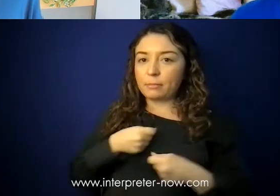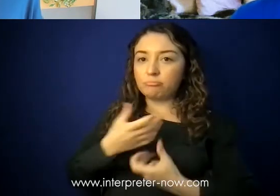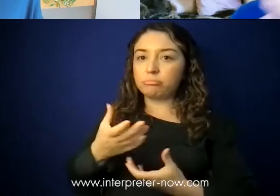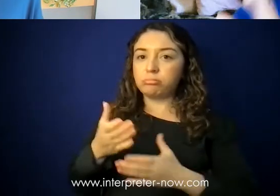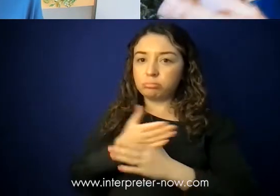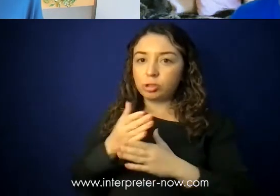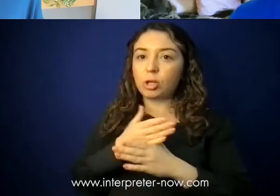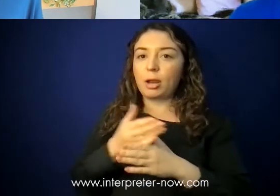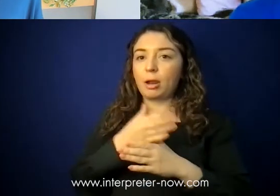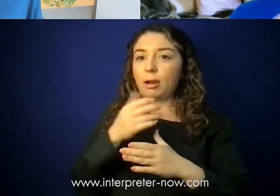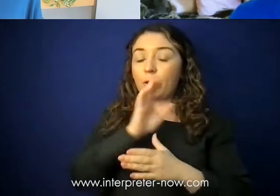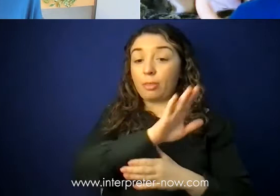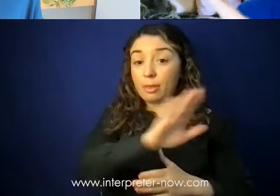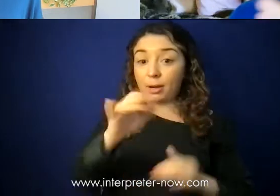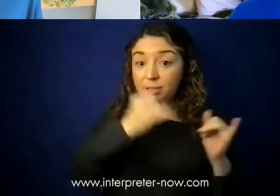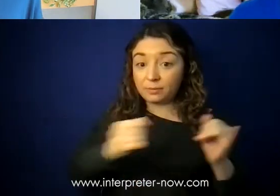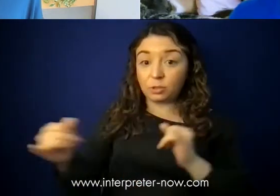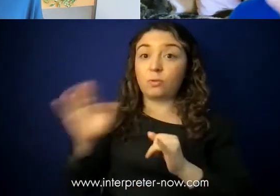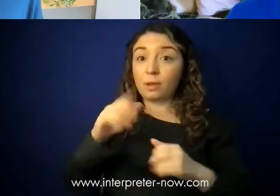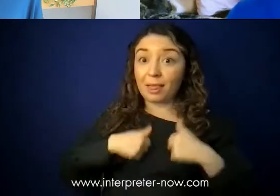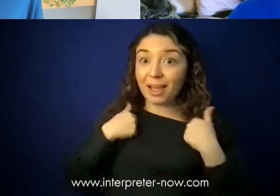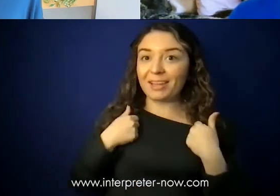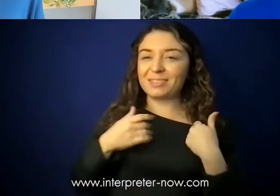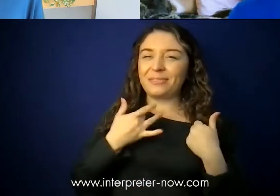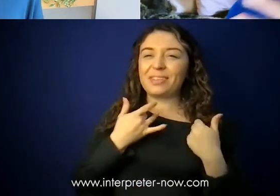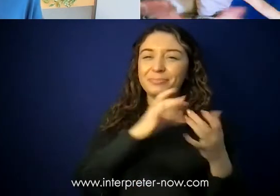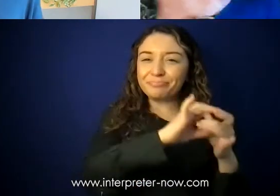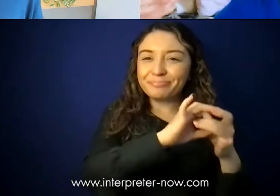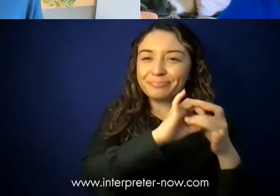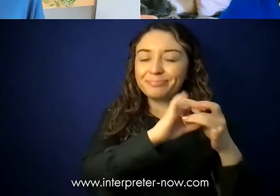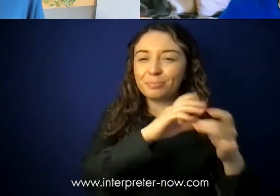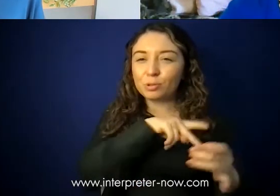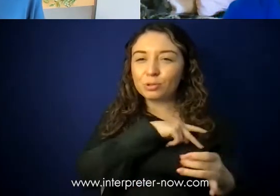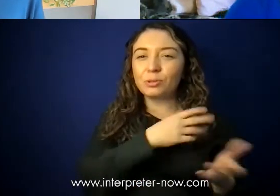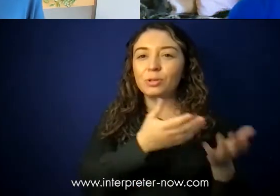individual and their lives, and this also falls in line with inclusion – creating